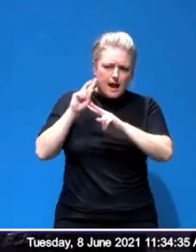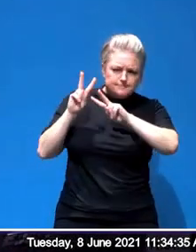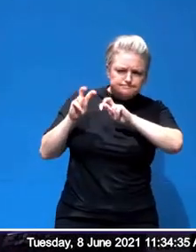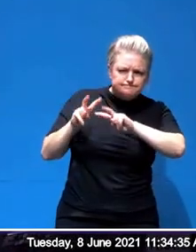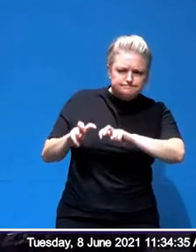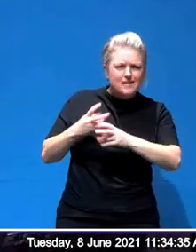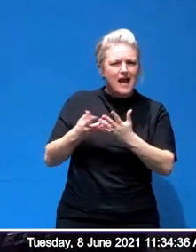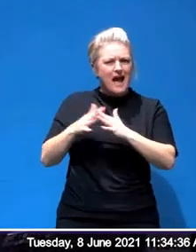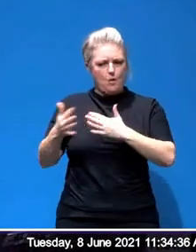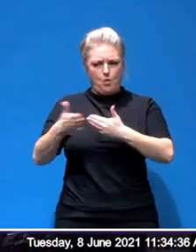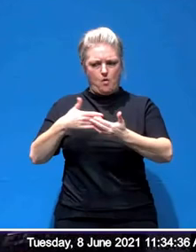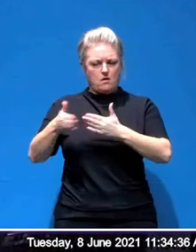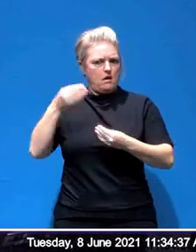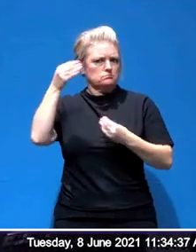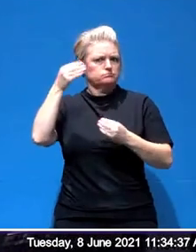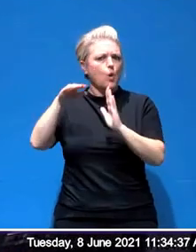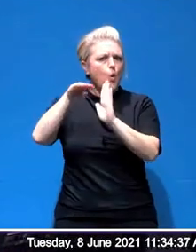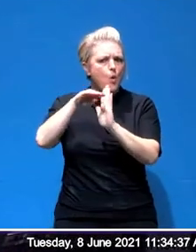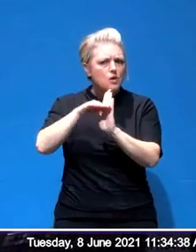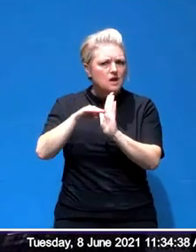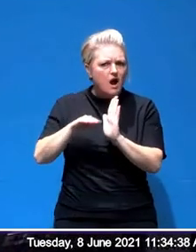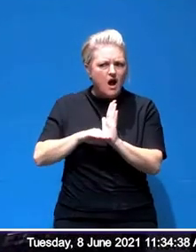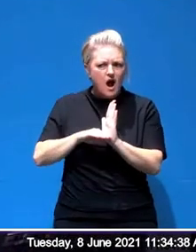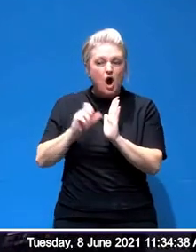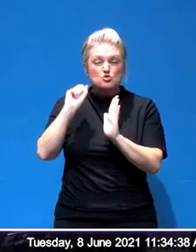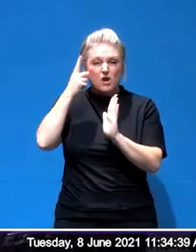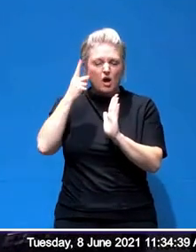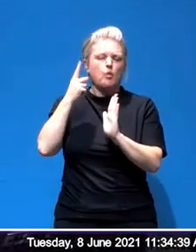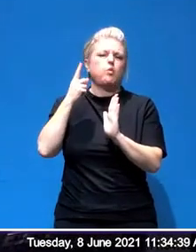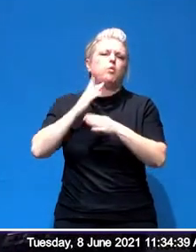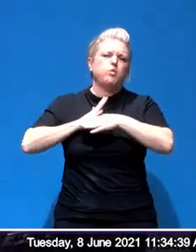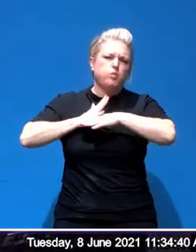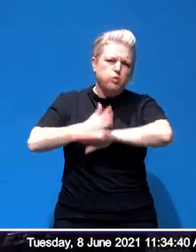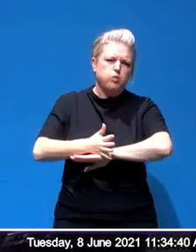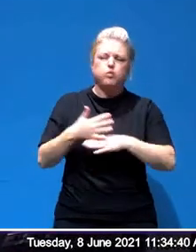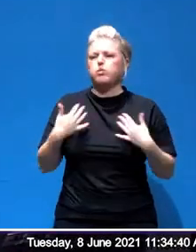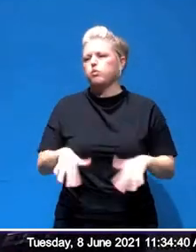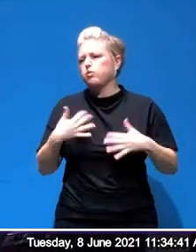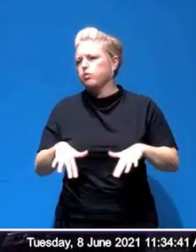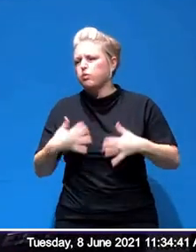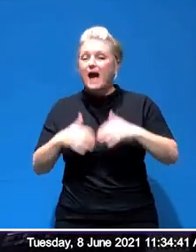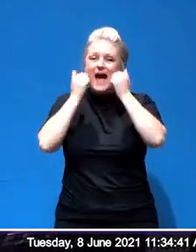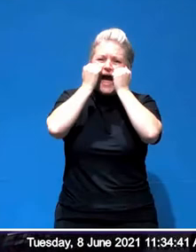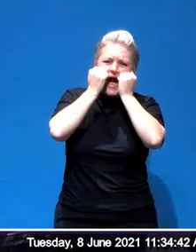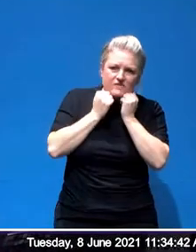process and then you have to provide books to the Public Trustee every year